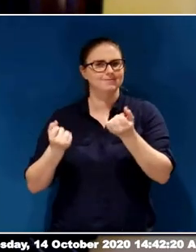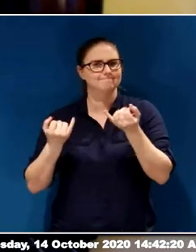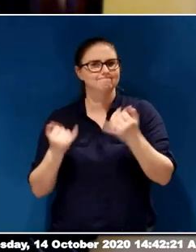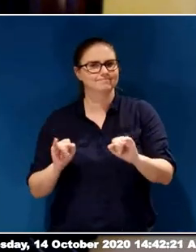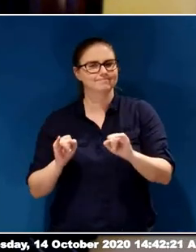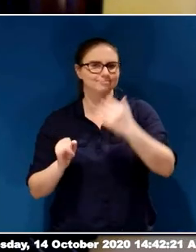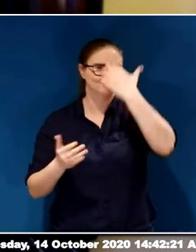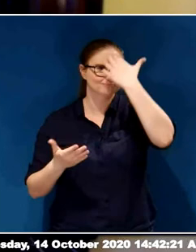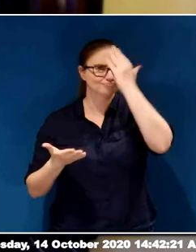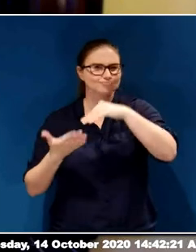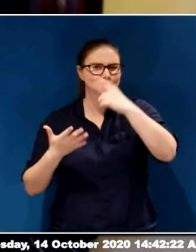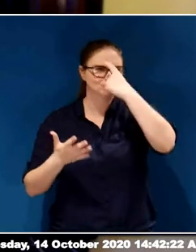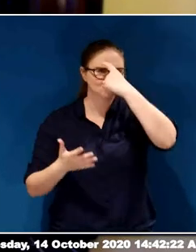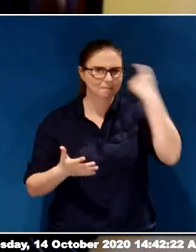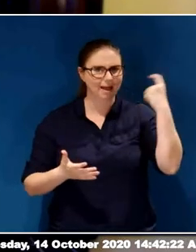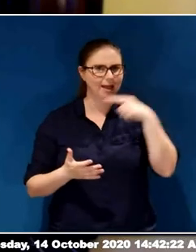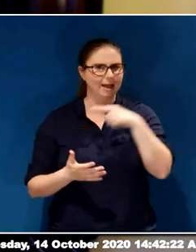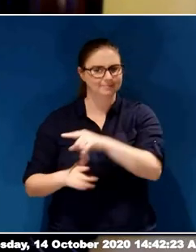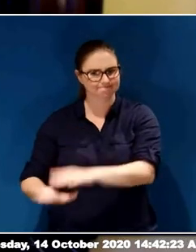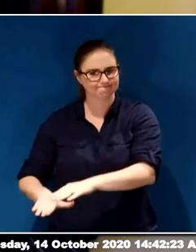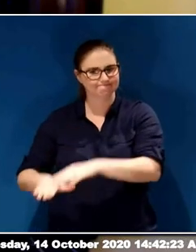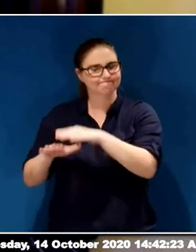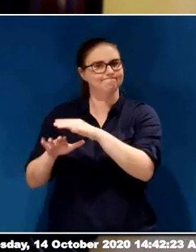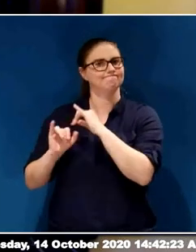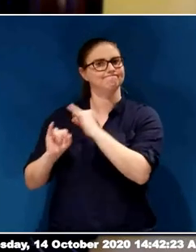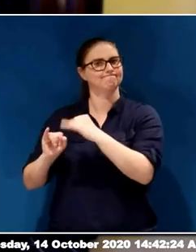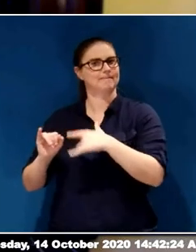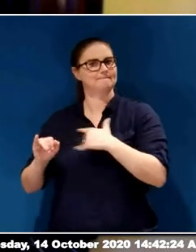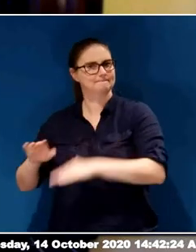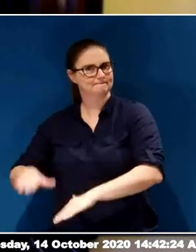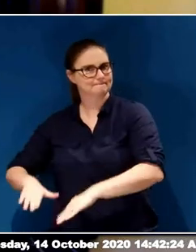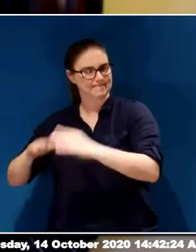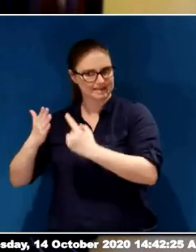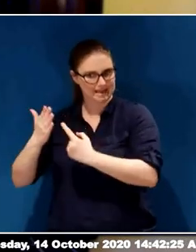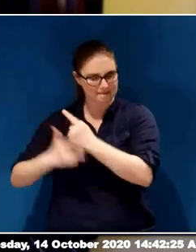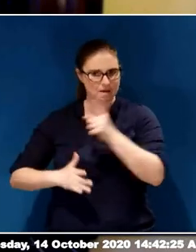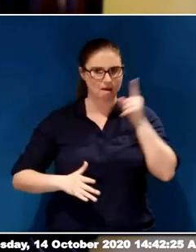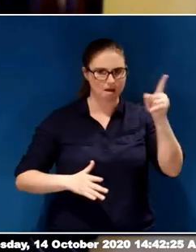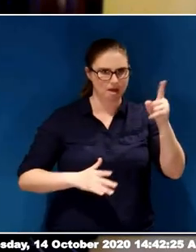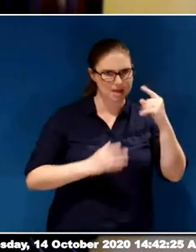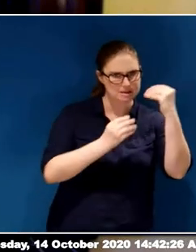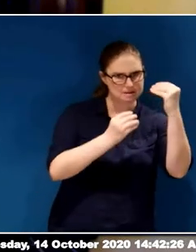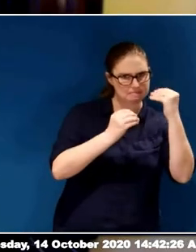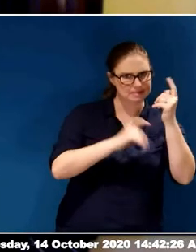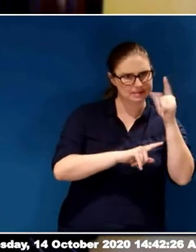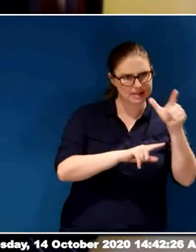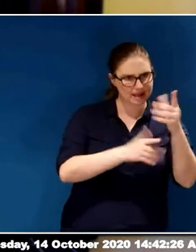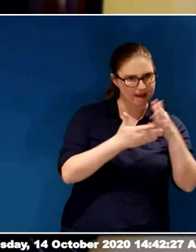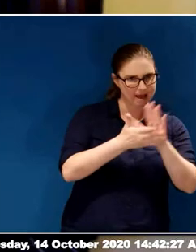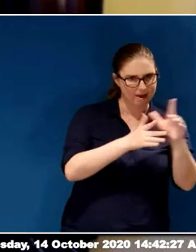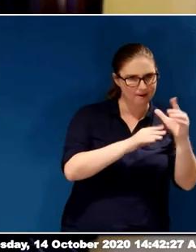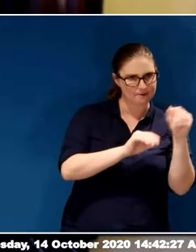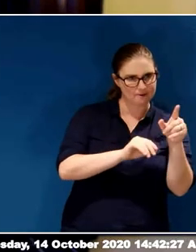teaching students with trauma in their background. So the framework itself is adaptable at the local level,